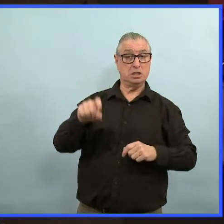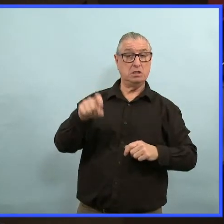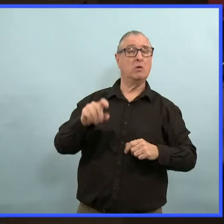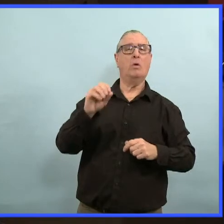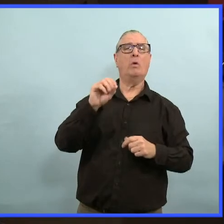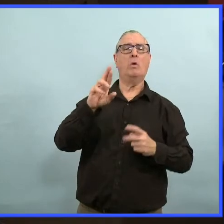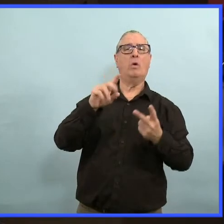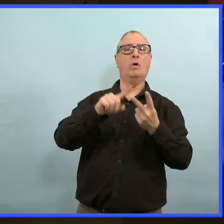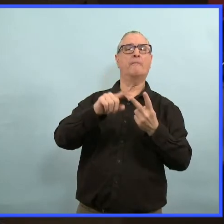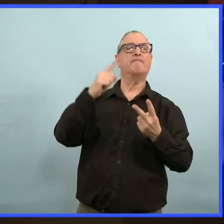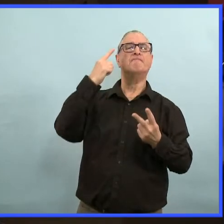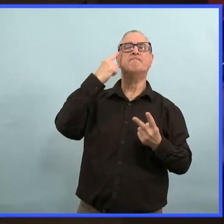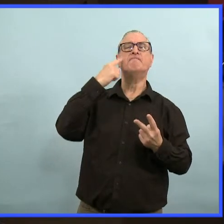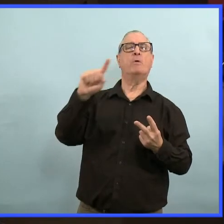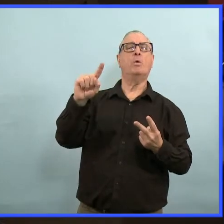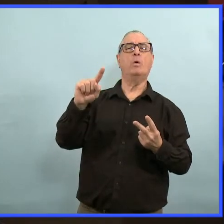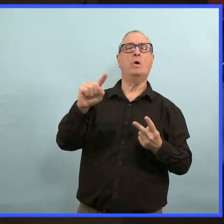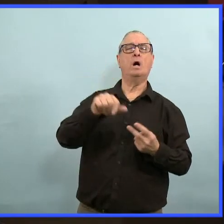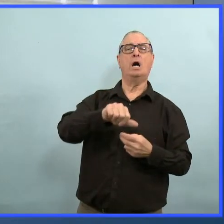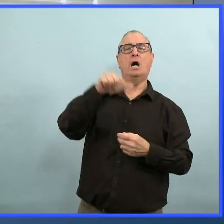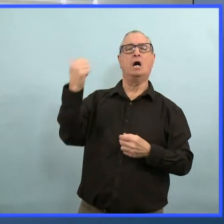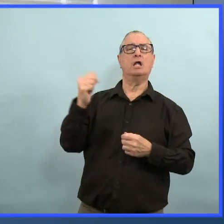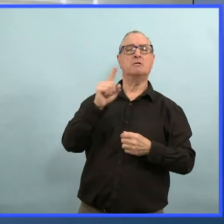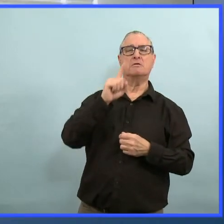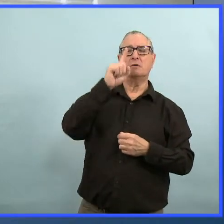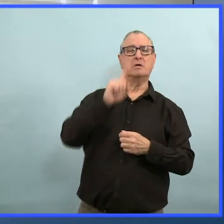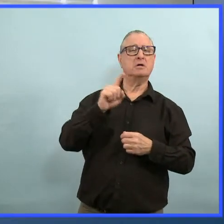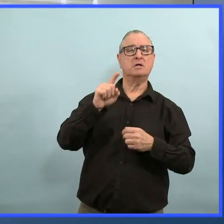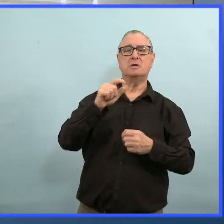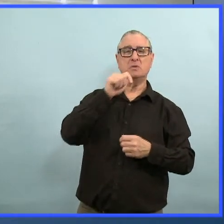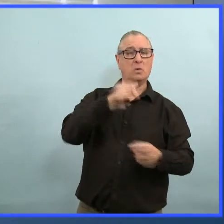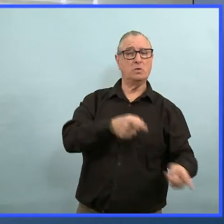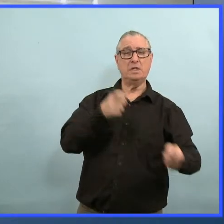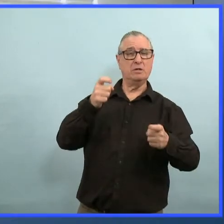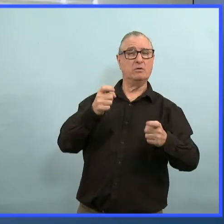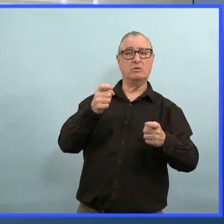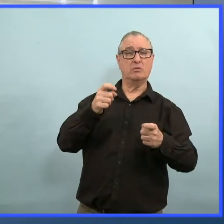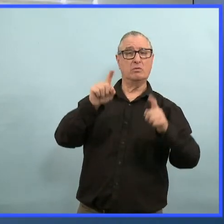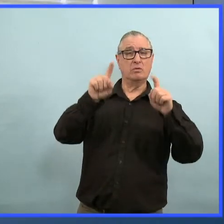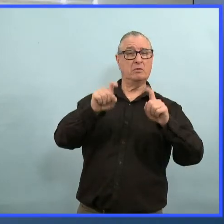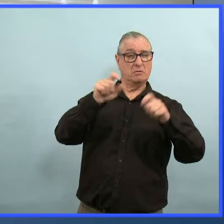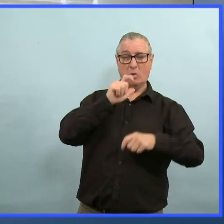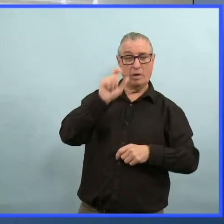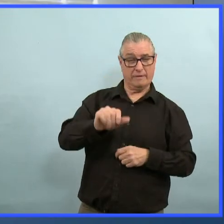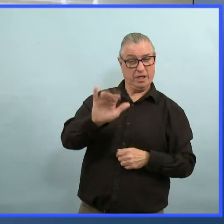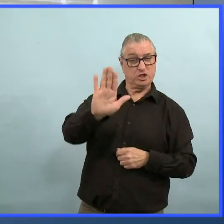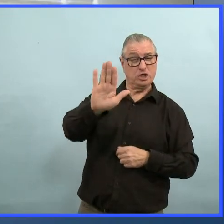residents well you said many times our recommendations come in many forms and